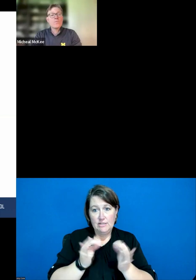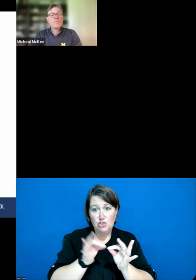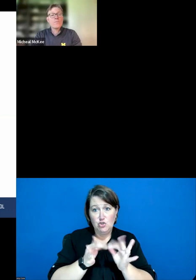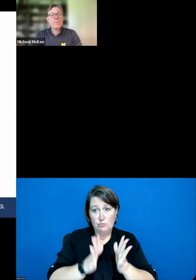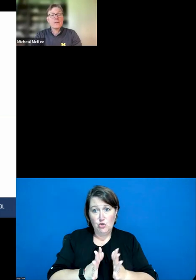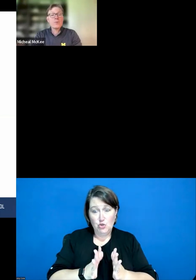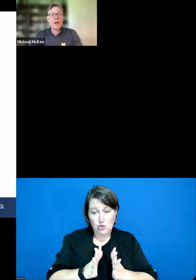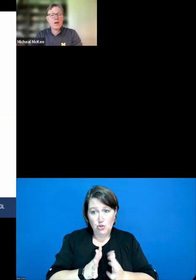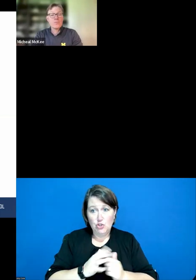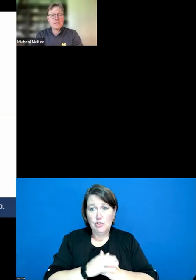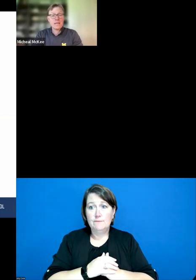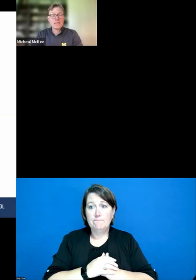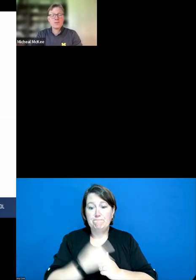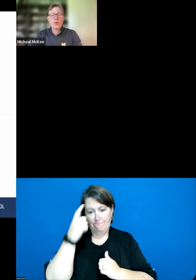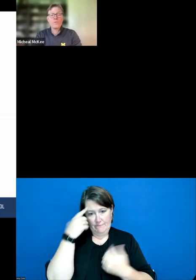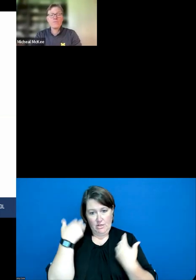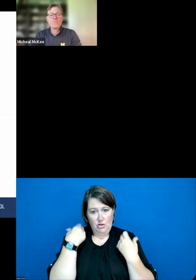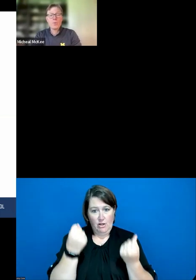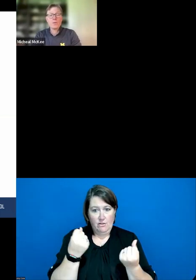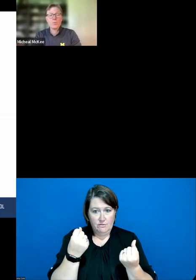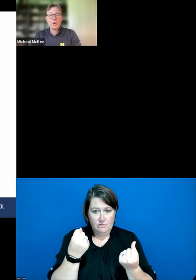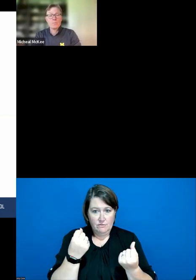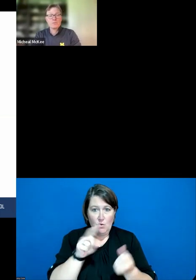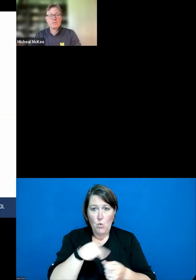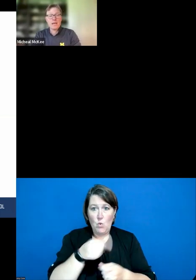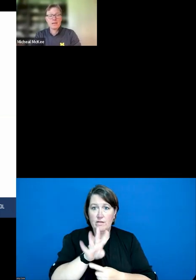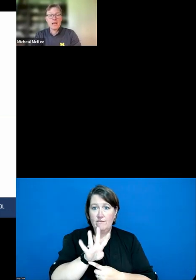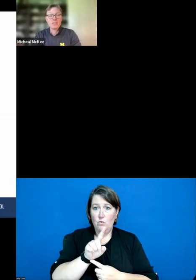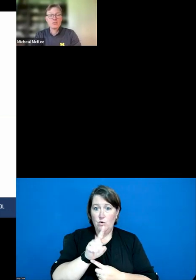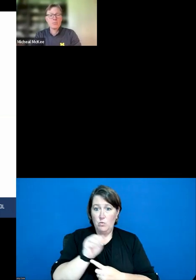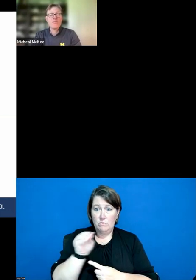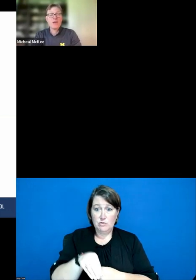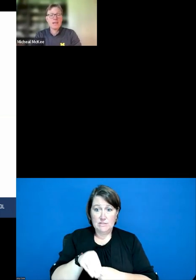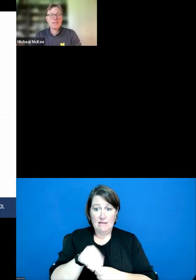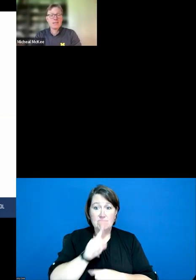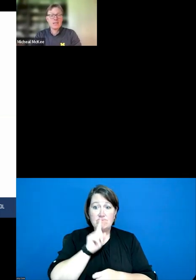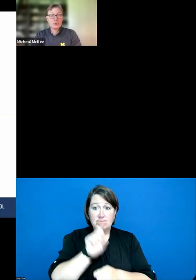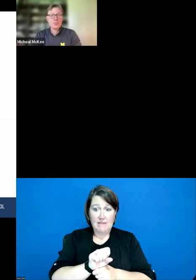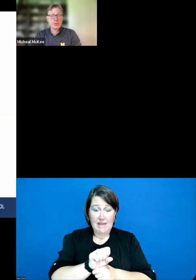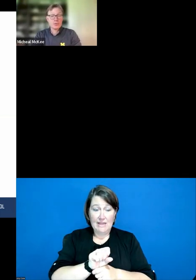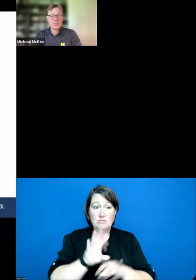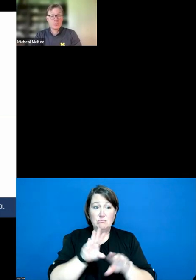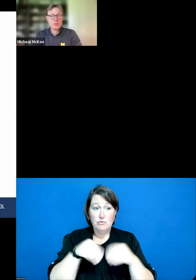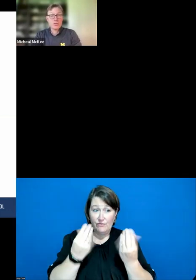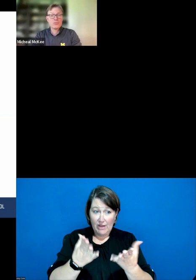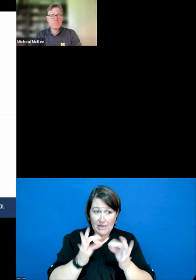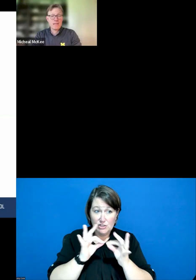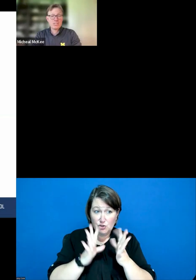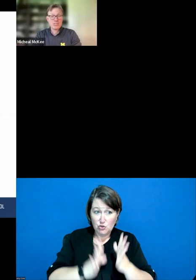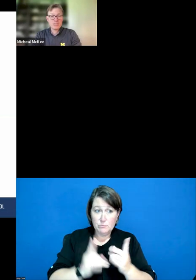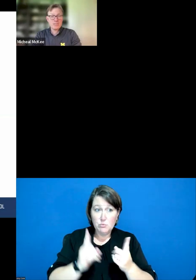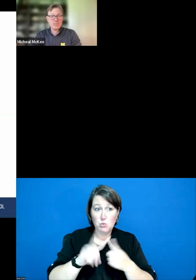mental health settings, only 41% actually provided interpreters to their deaf patients.